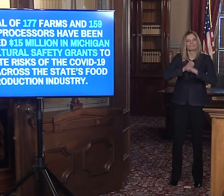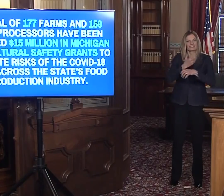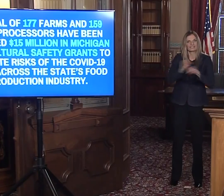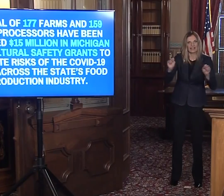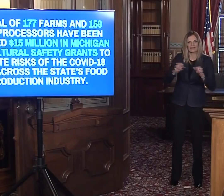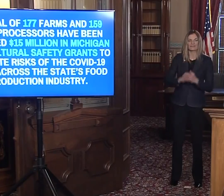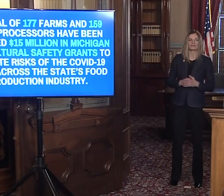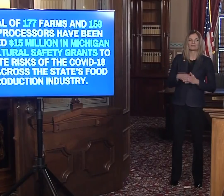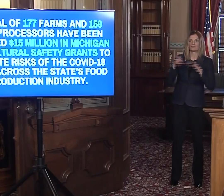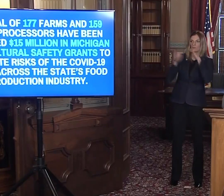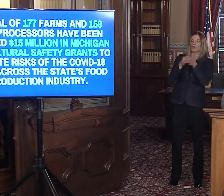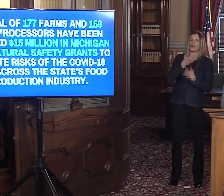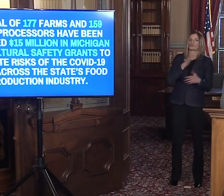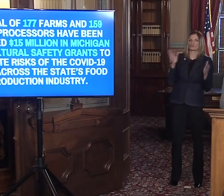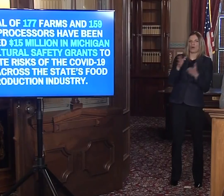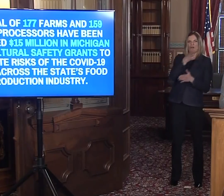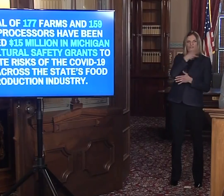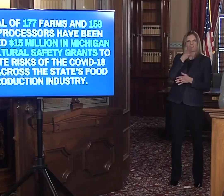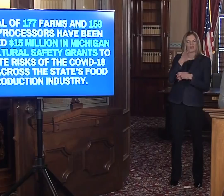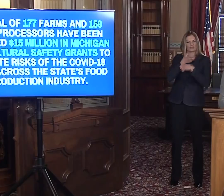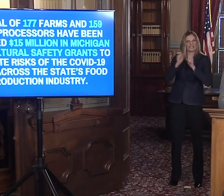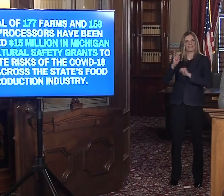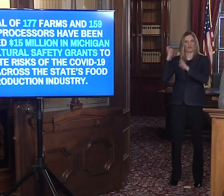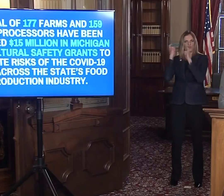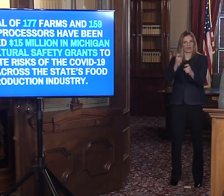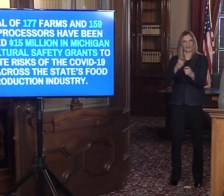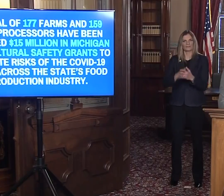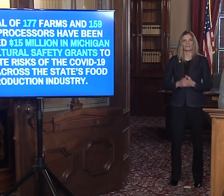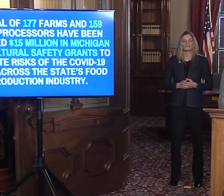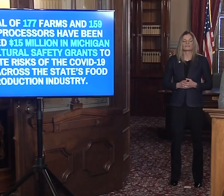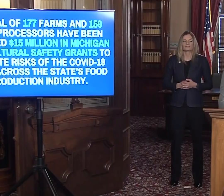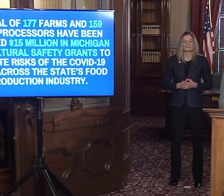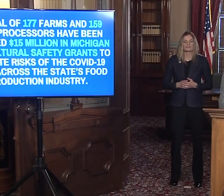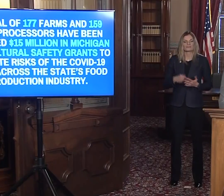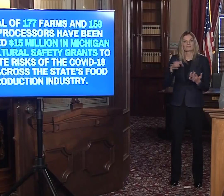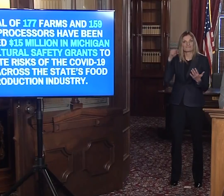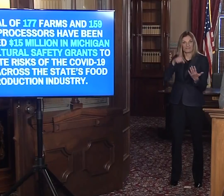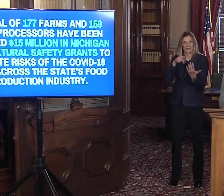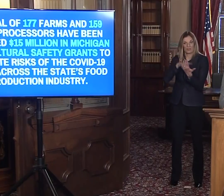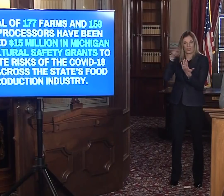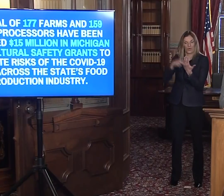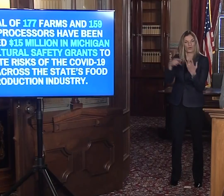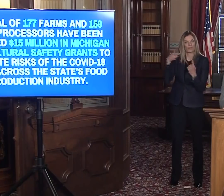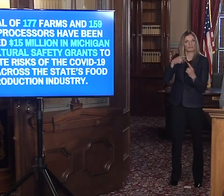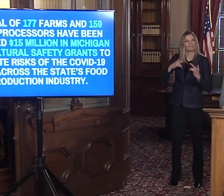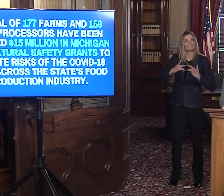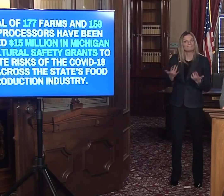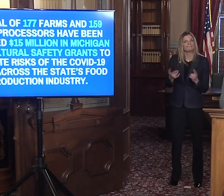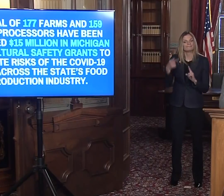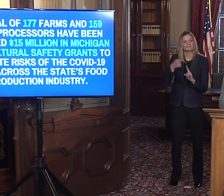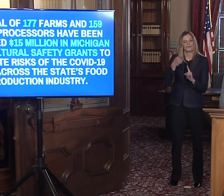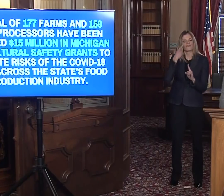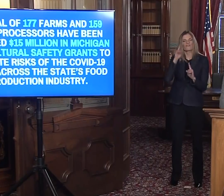LESS THAN TEN EMPLOYEES RECEIVED $567,000 IN GRANTS THROUGH THE MEDC SMALL FARM SAFETY GRANTS.